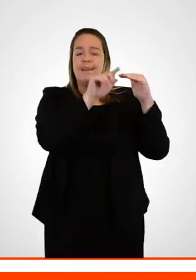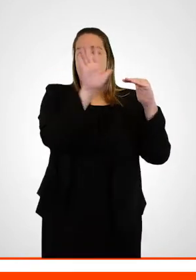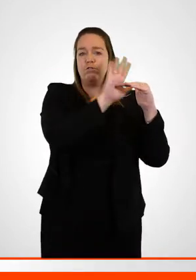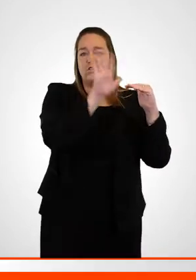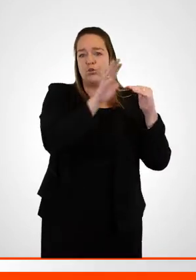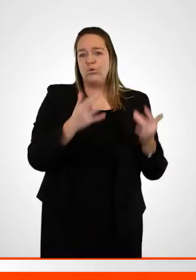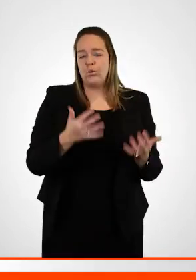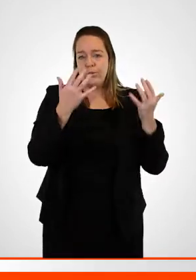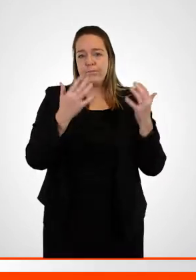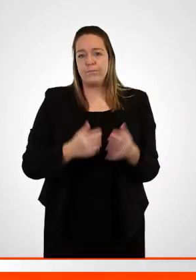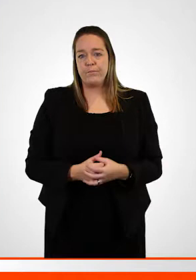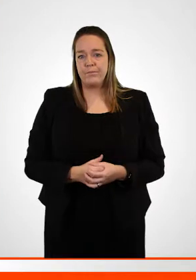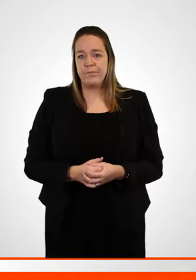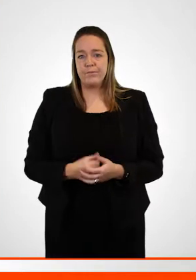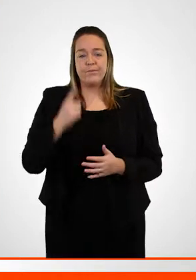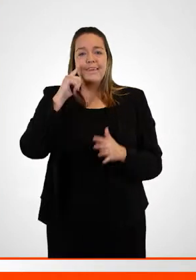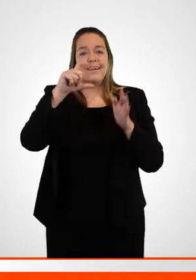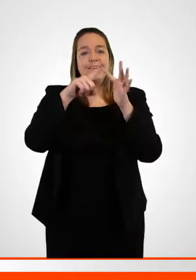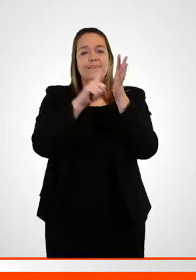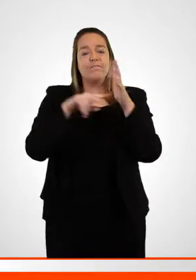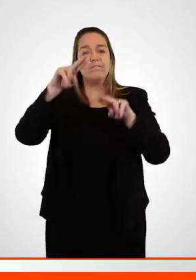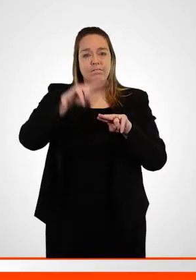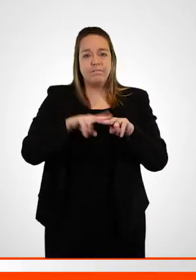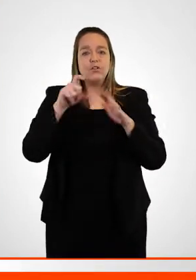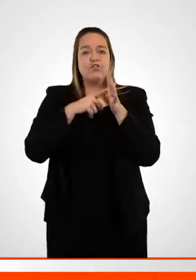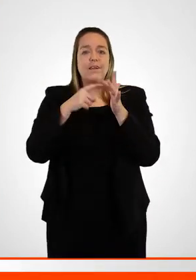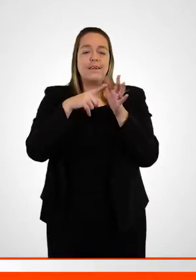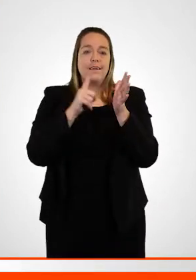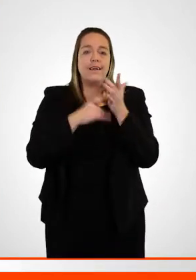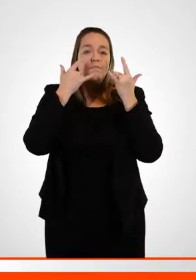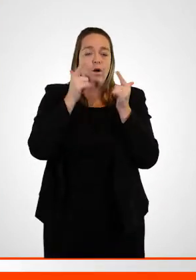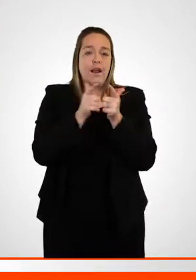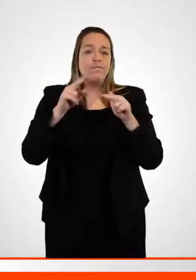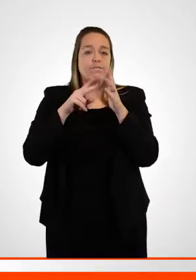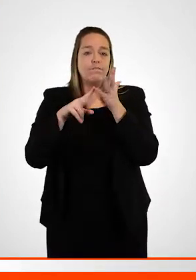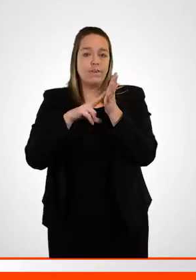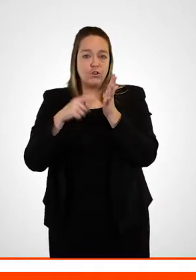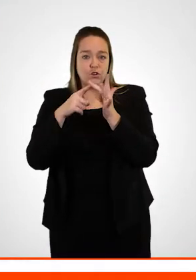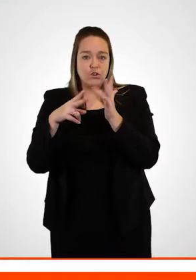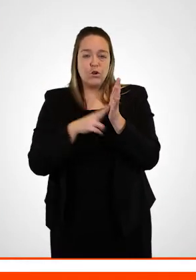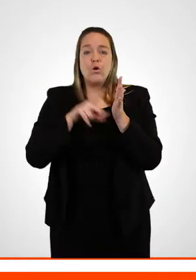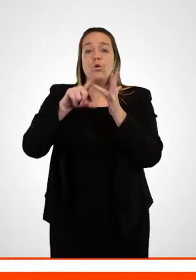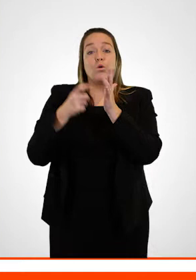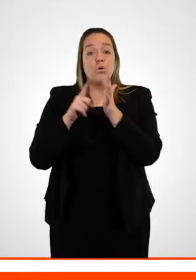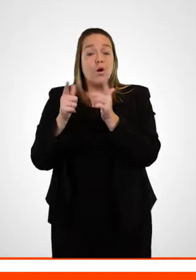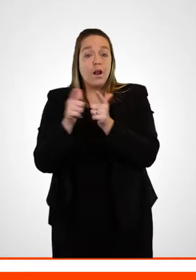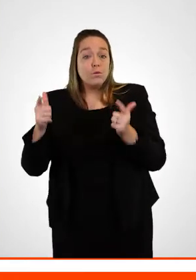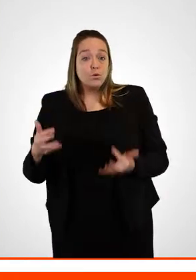If we look at the CELF, Clinical Evaluation of Language Functions, if we look at the core language score,